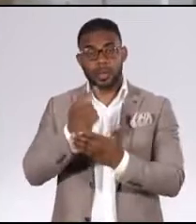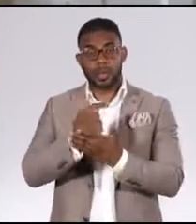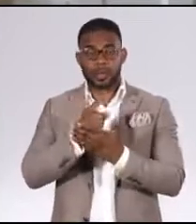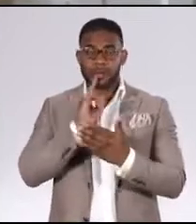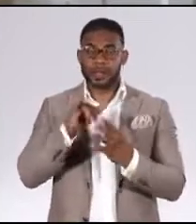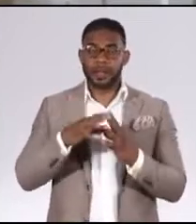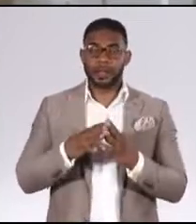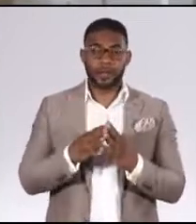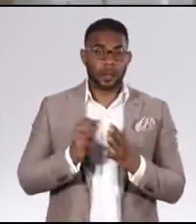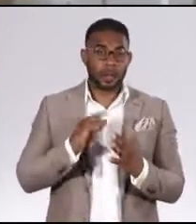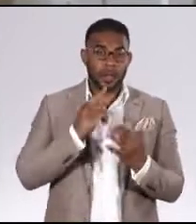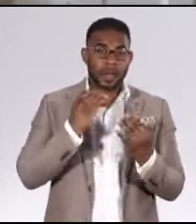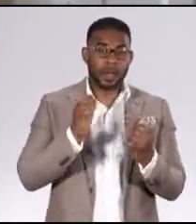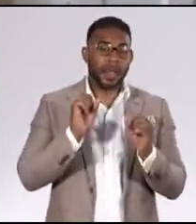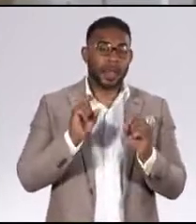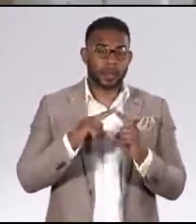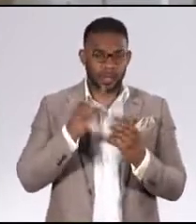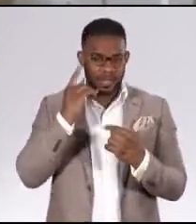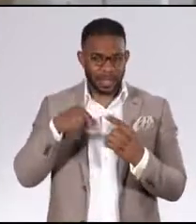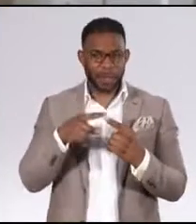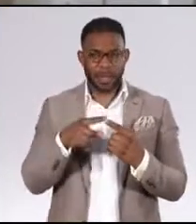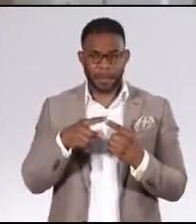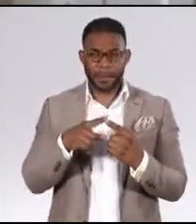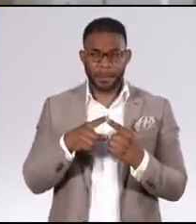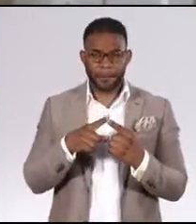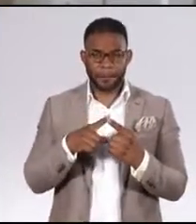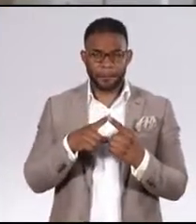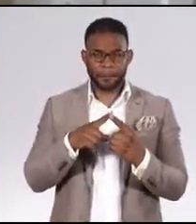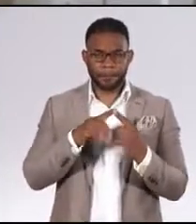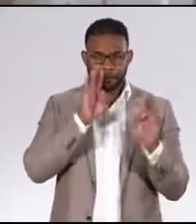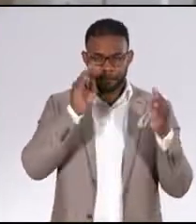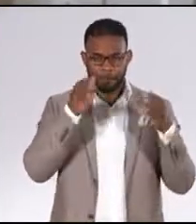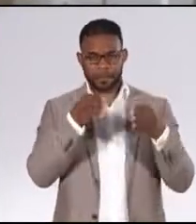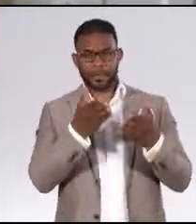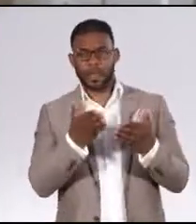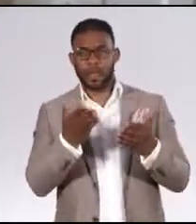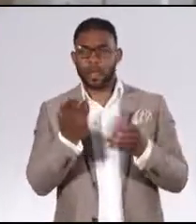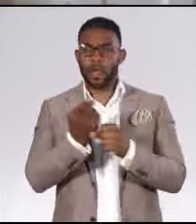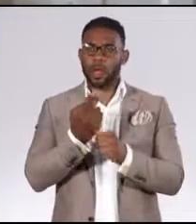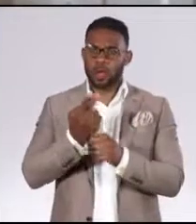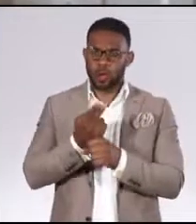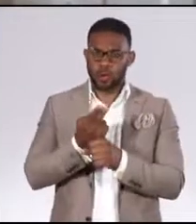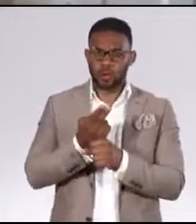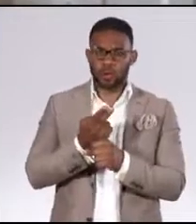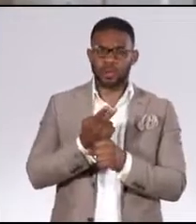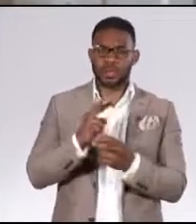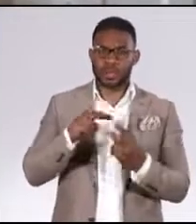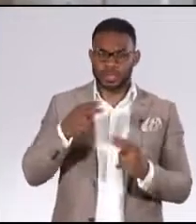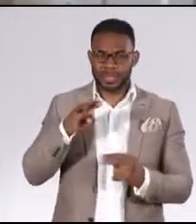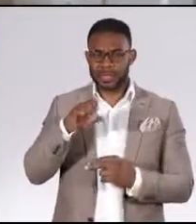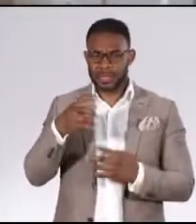we're now able to think about uh targeting things using a gene and cell therapies, mechanisms of disease